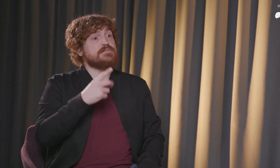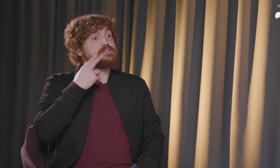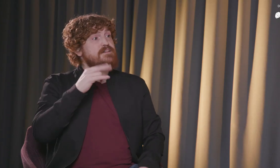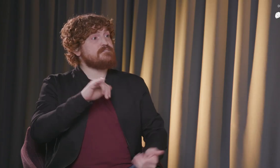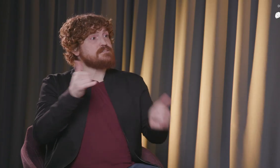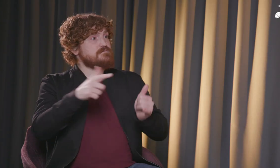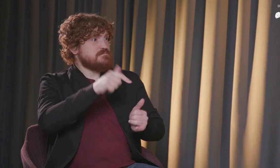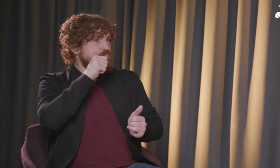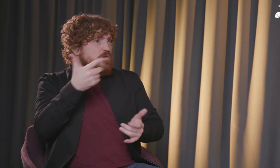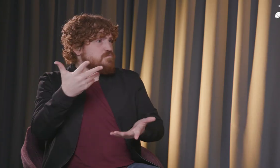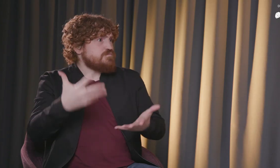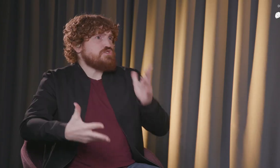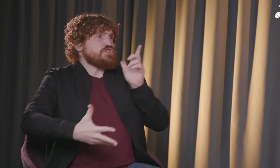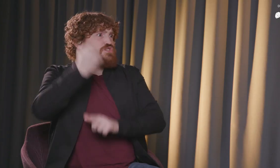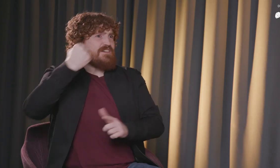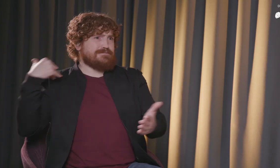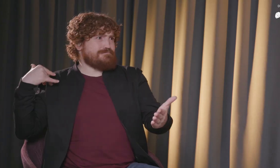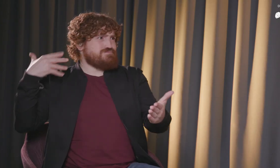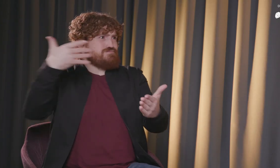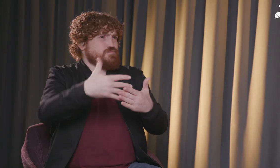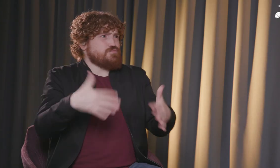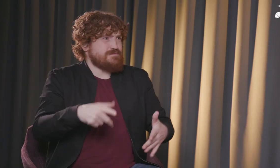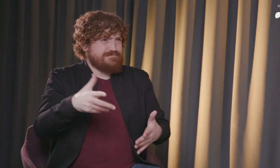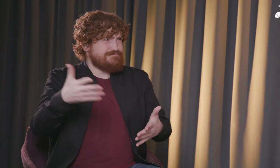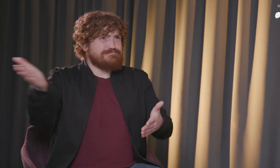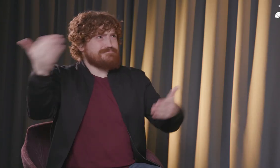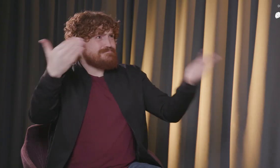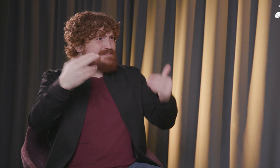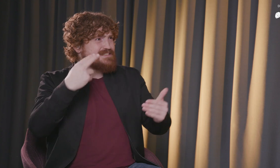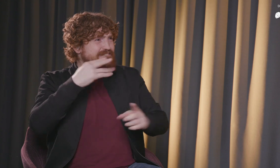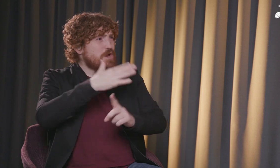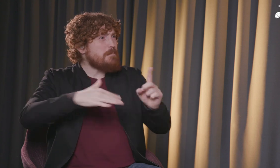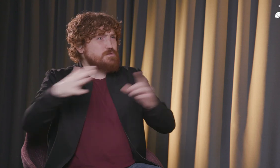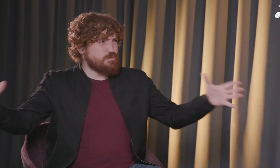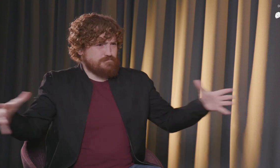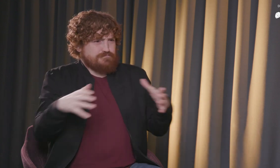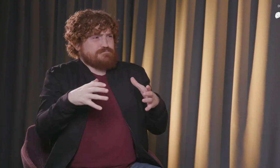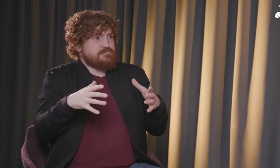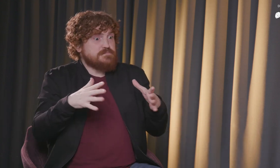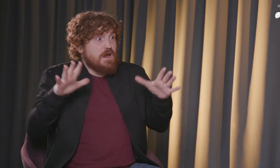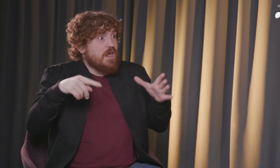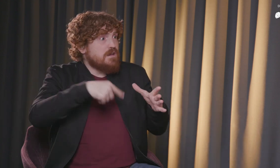Deaffest has accomplished many things over the years, not only in getting the community together,